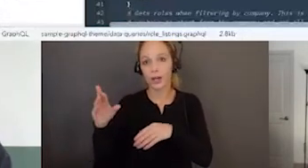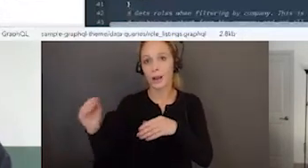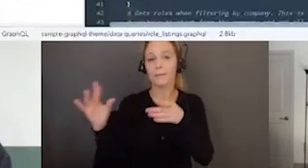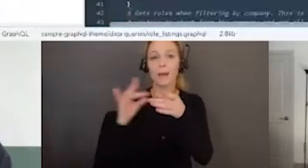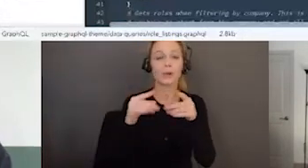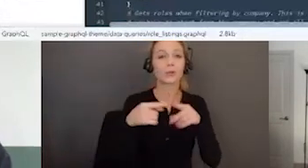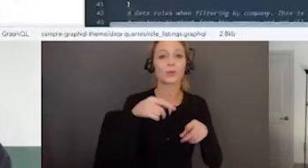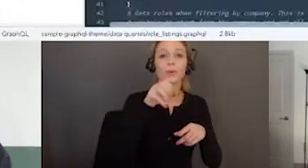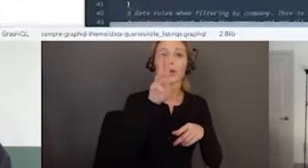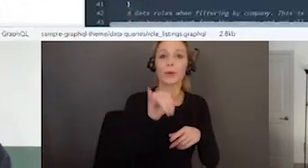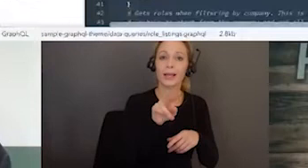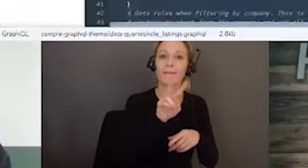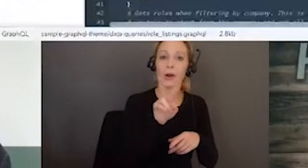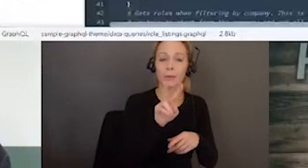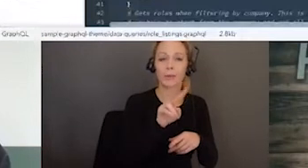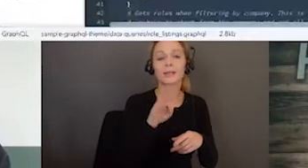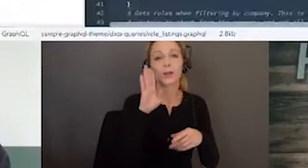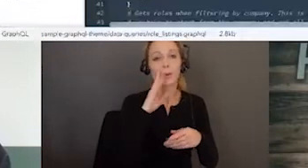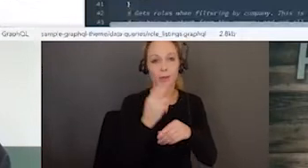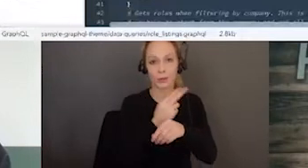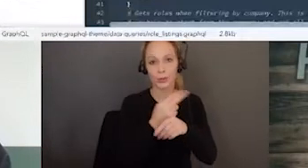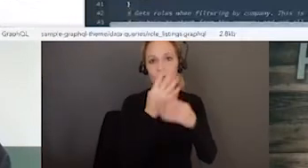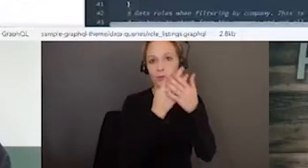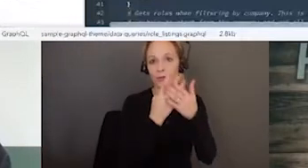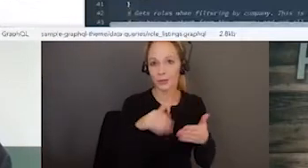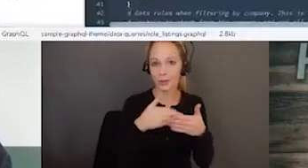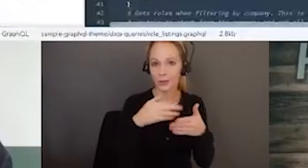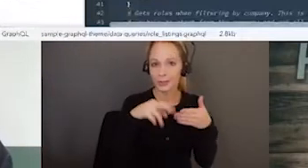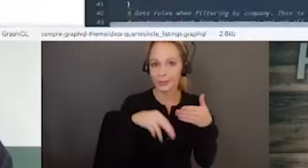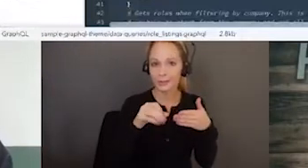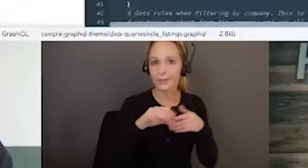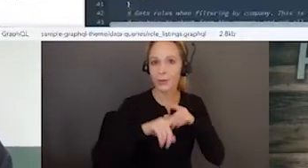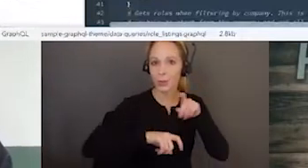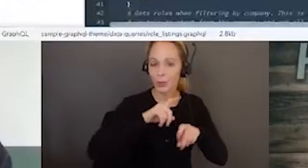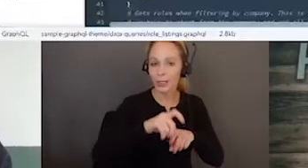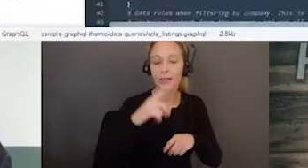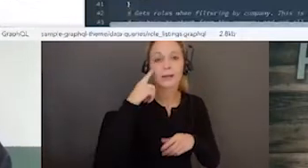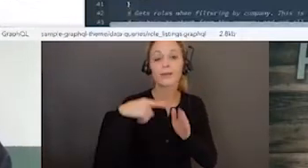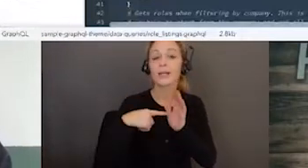VARIABLES WHICH ARE THEN USED IN THE GraphQL QUERY ITSELF TO FILTER THE RESULTS OF THE QUERY.